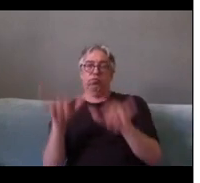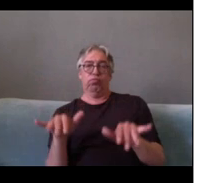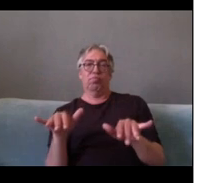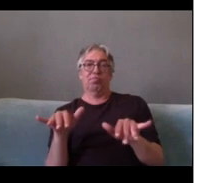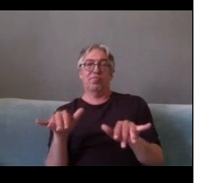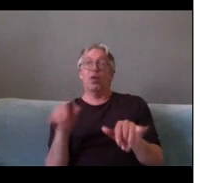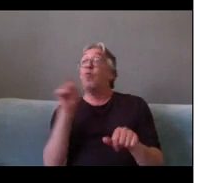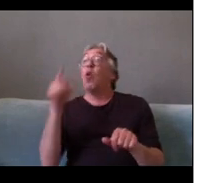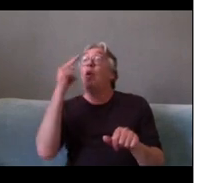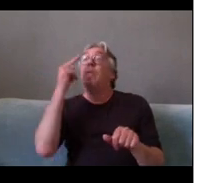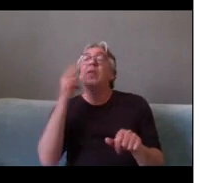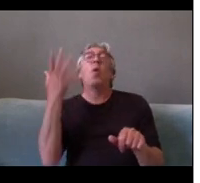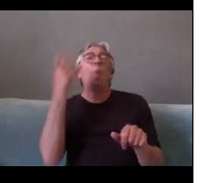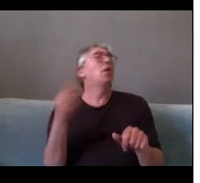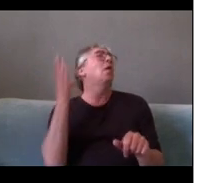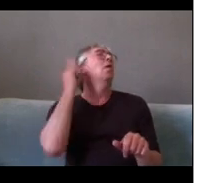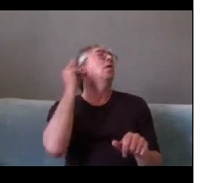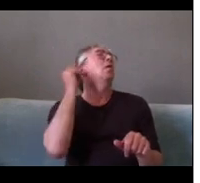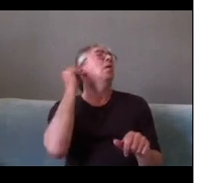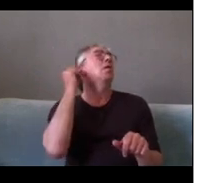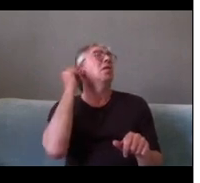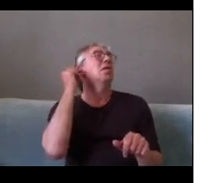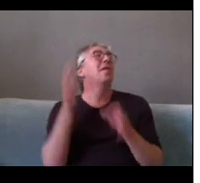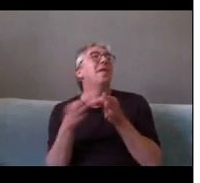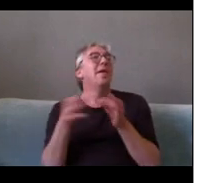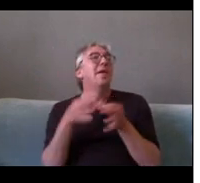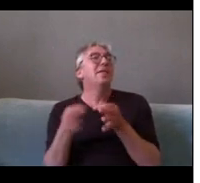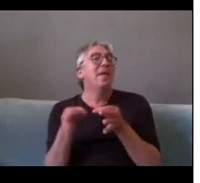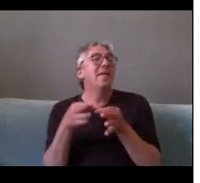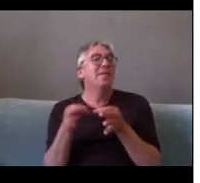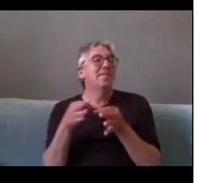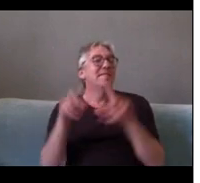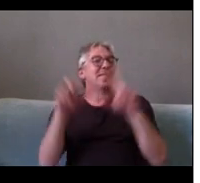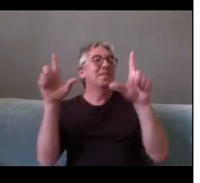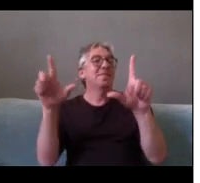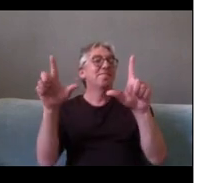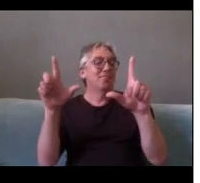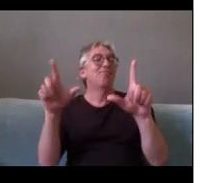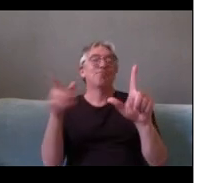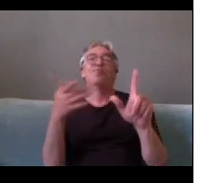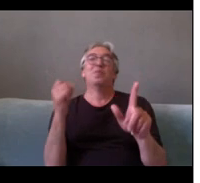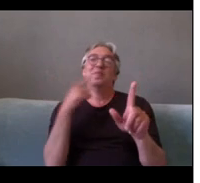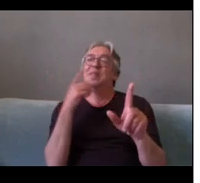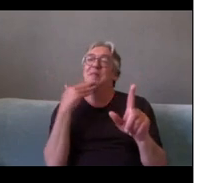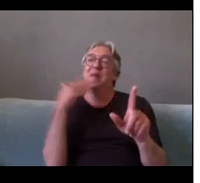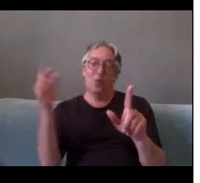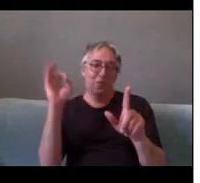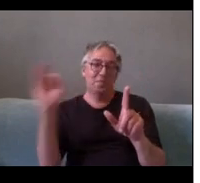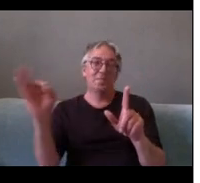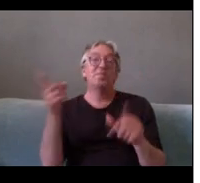I want to say a big thank you to Lisa and Gerdinand and the captioner